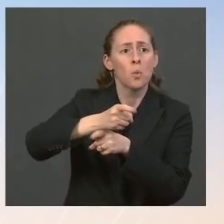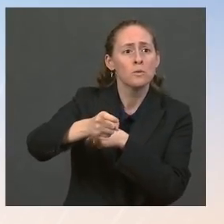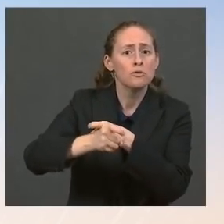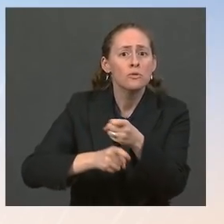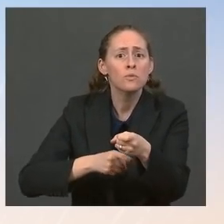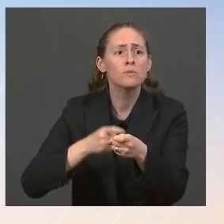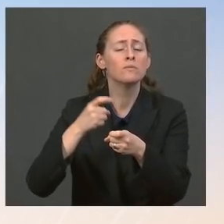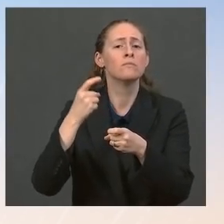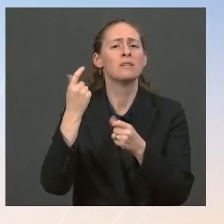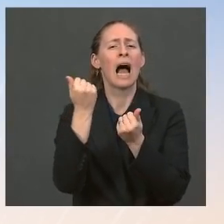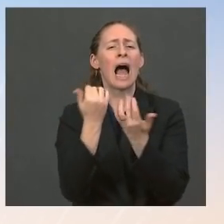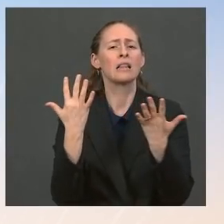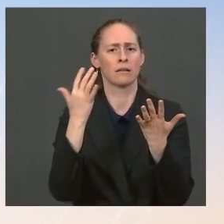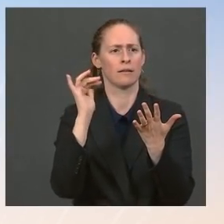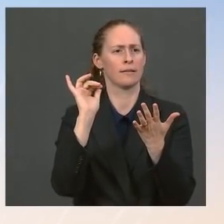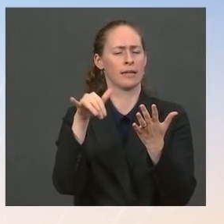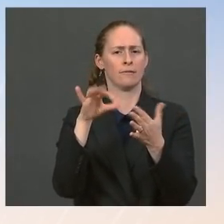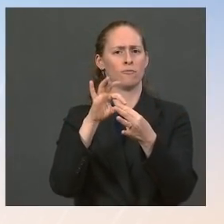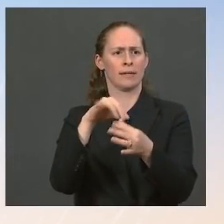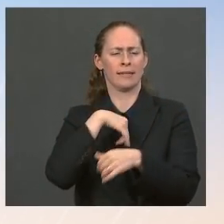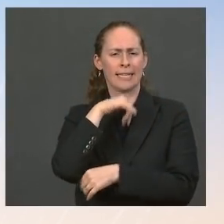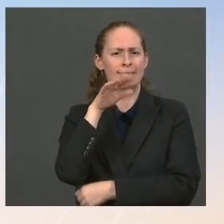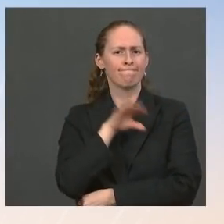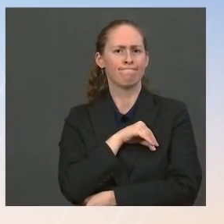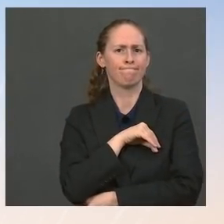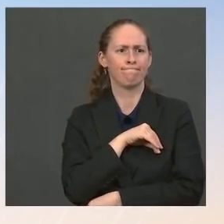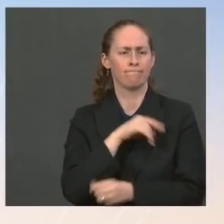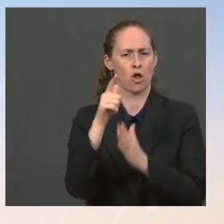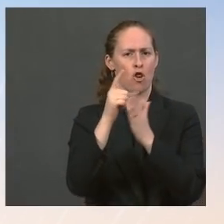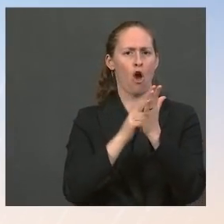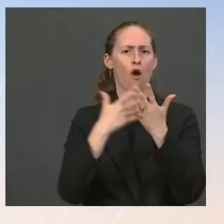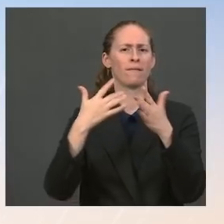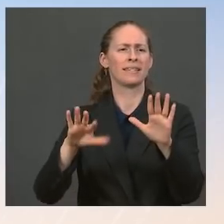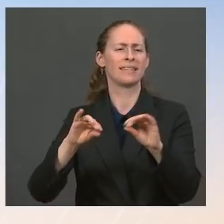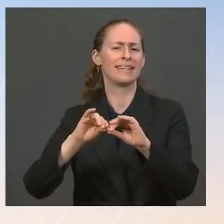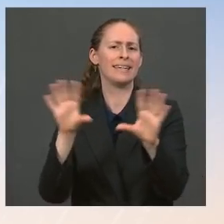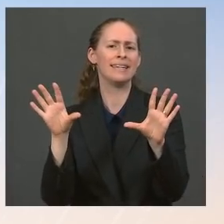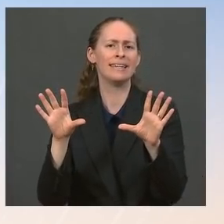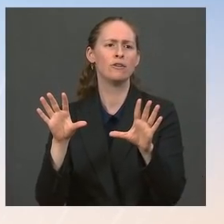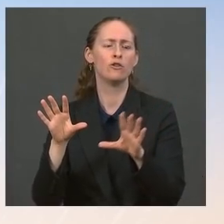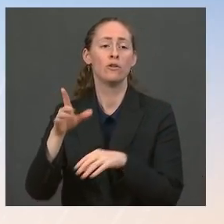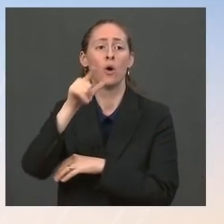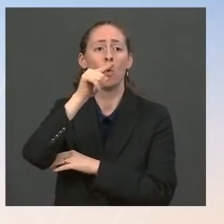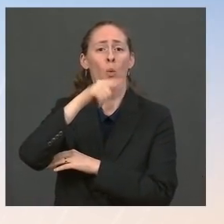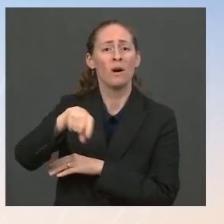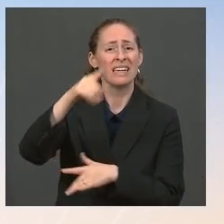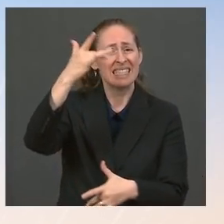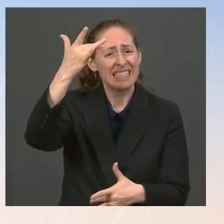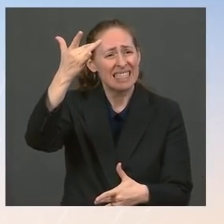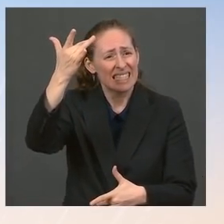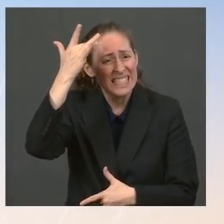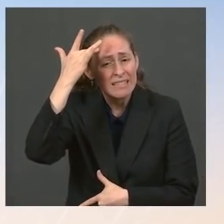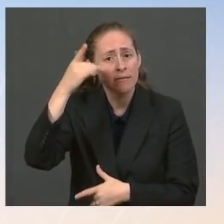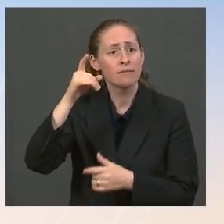Individuals, as I mentioned, with acute vulnerability can be accepted from the Title 42 application.